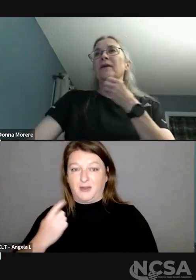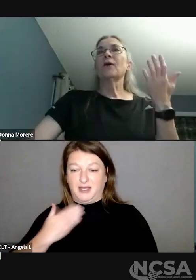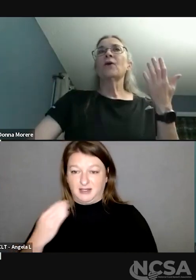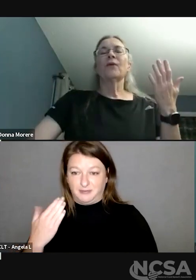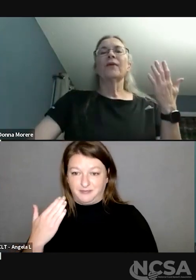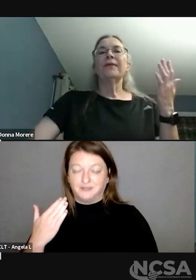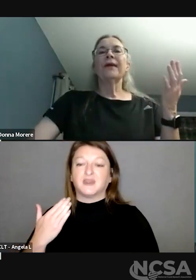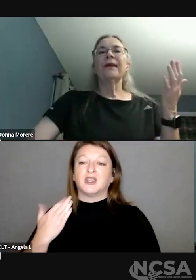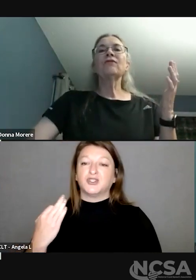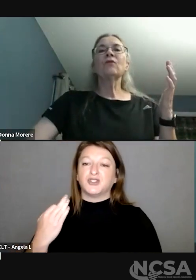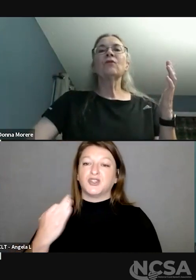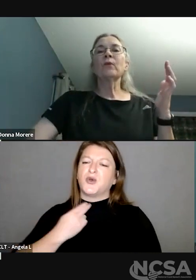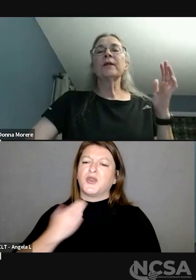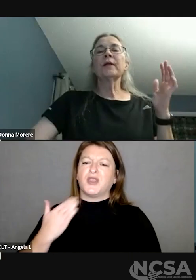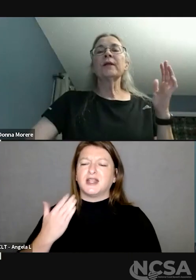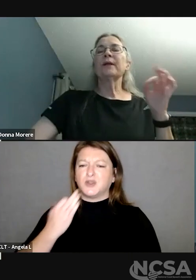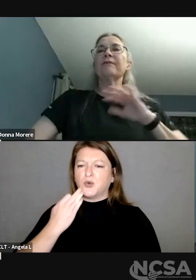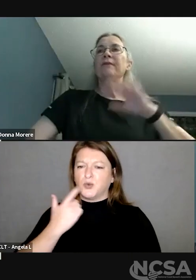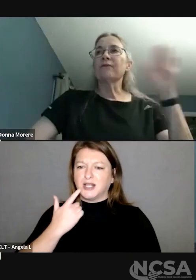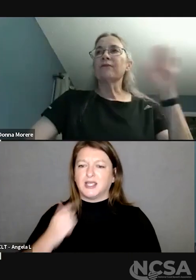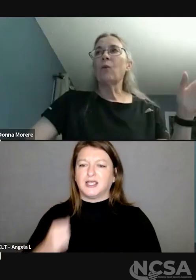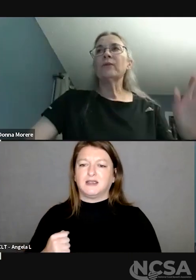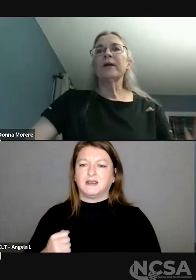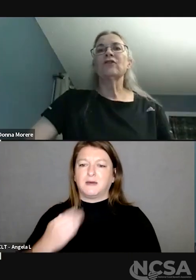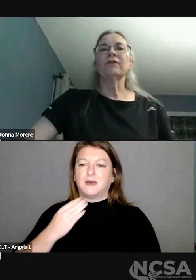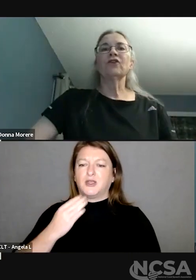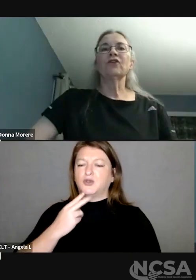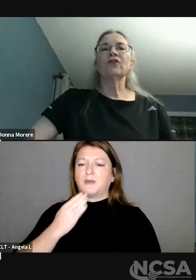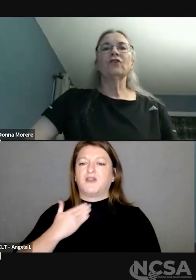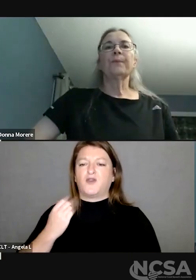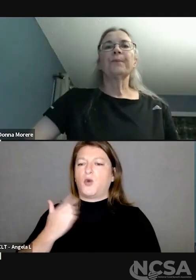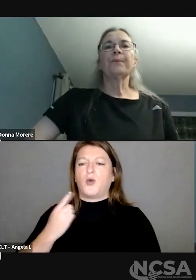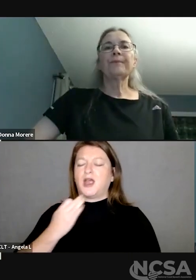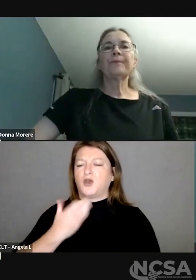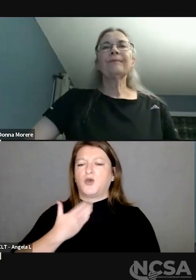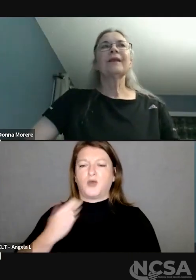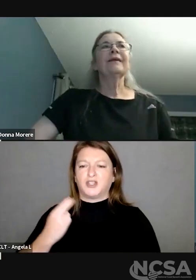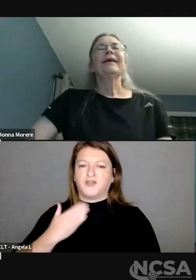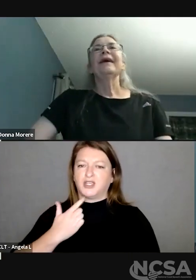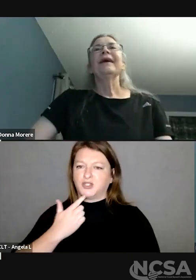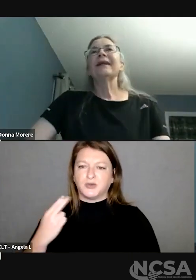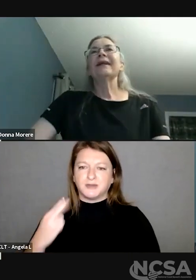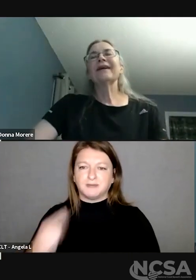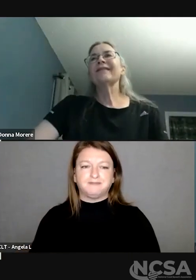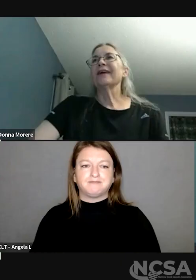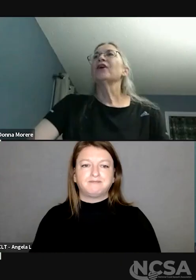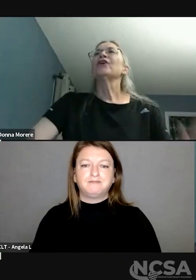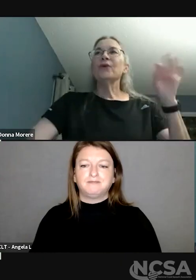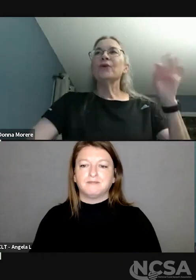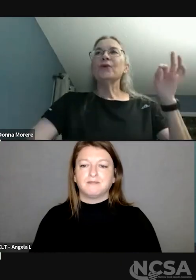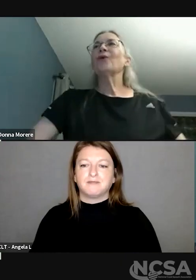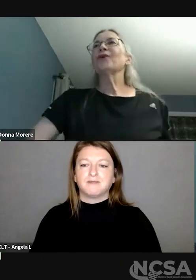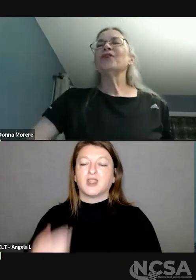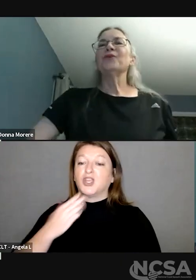So that's a really major benefit for a wide range of issues.